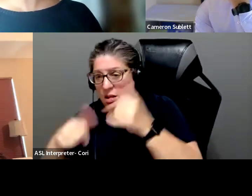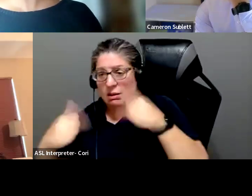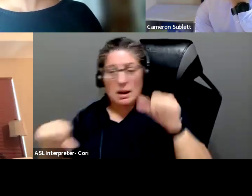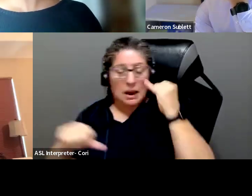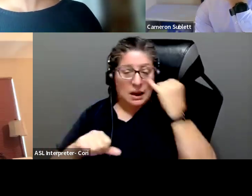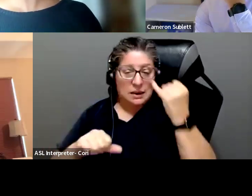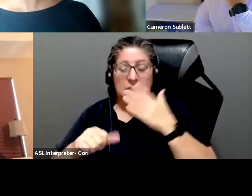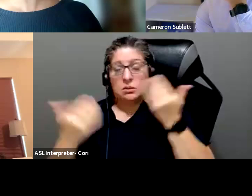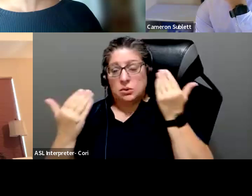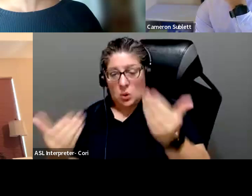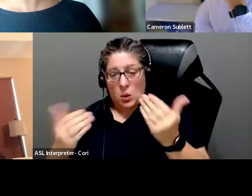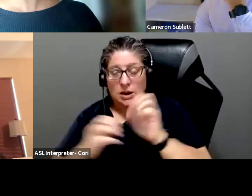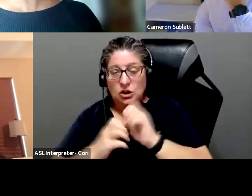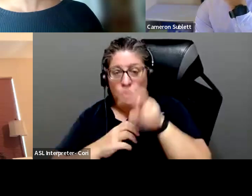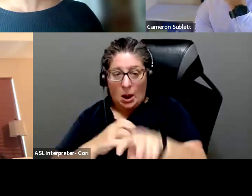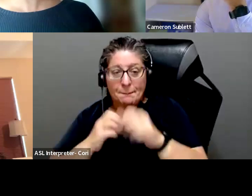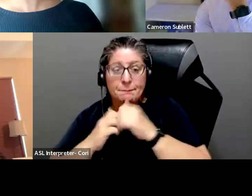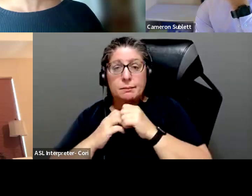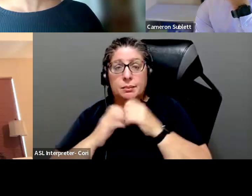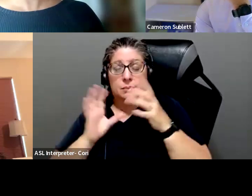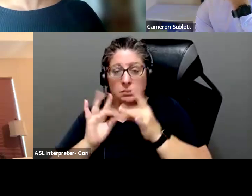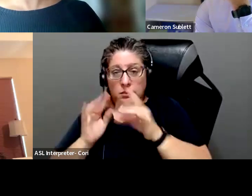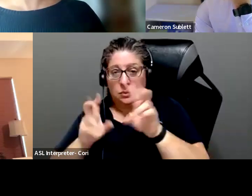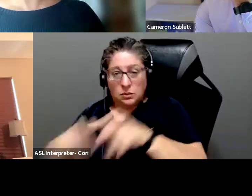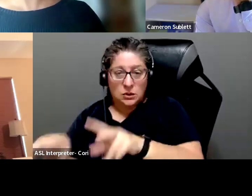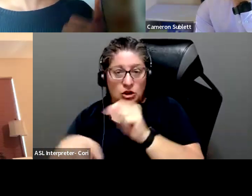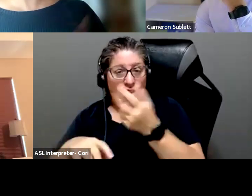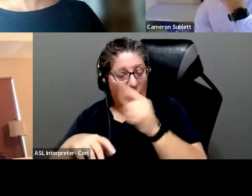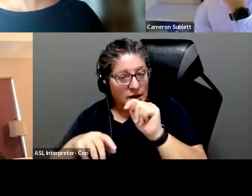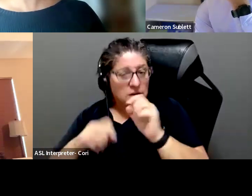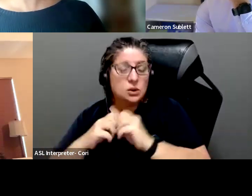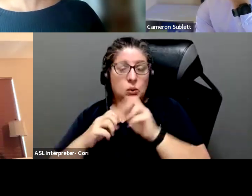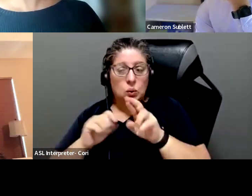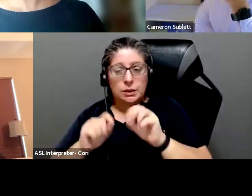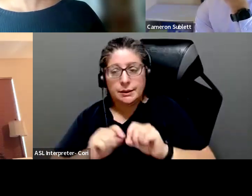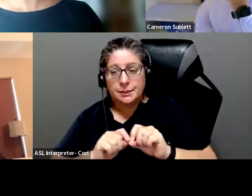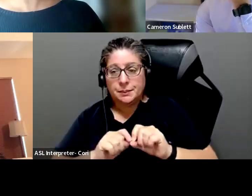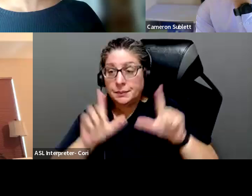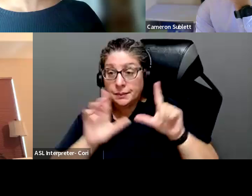please feel free to jump right in on the chat or turn your mic on.